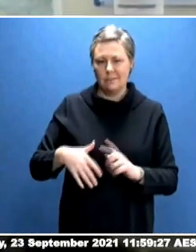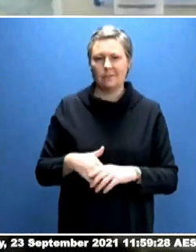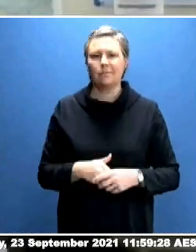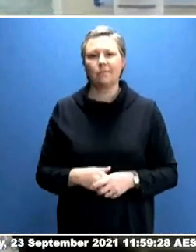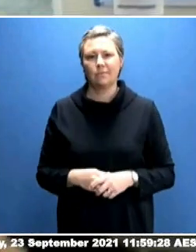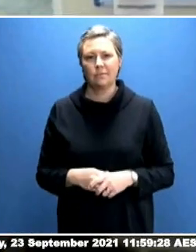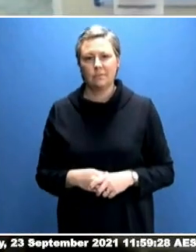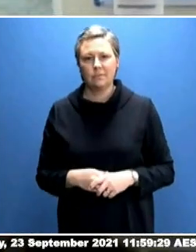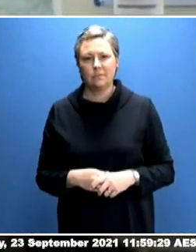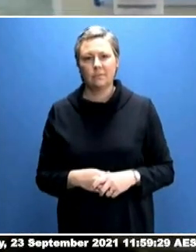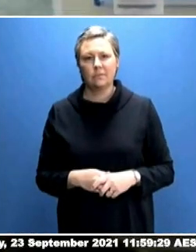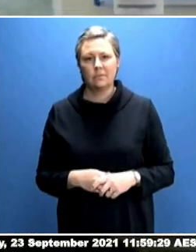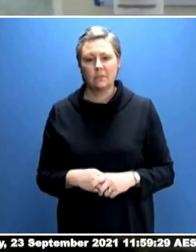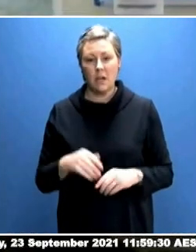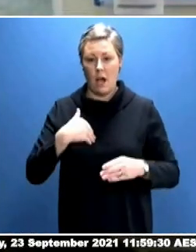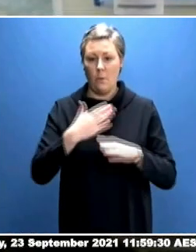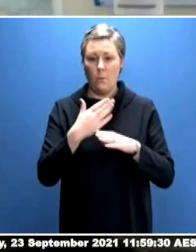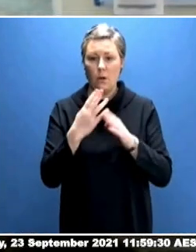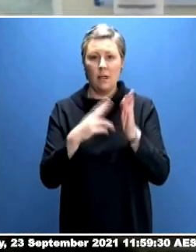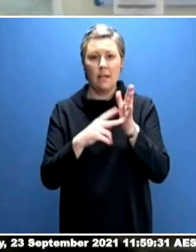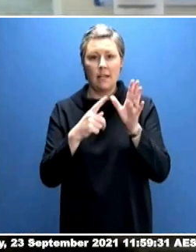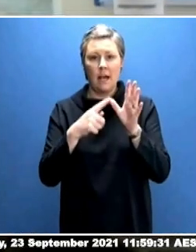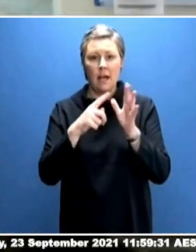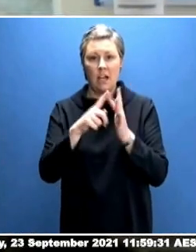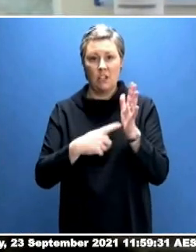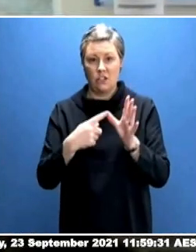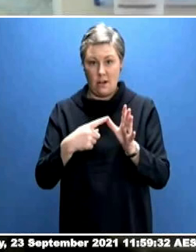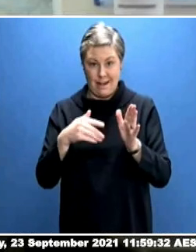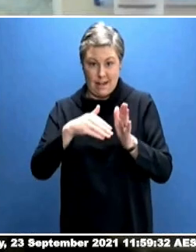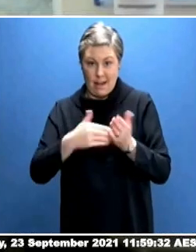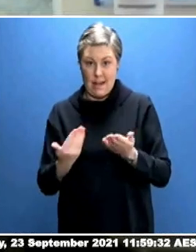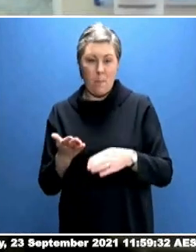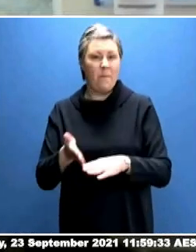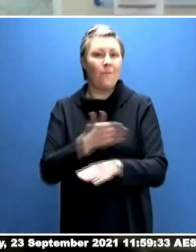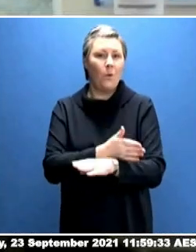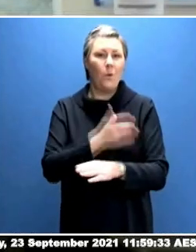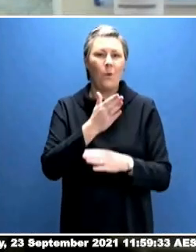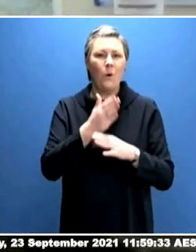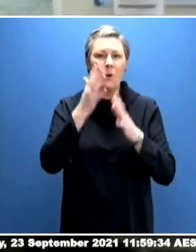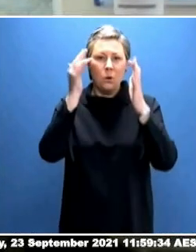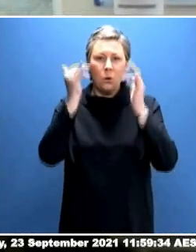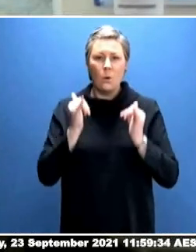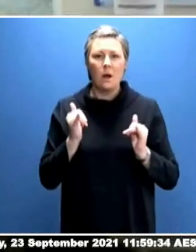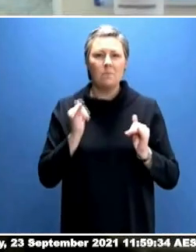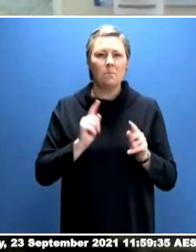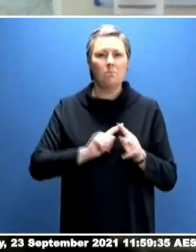I'm currently working for NAAJA. I've previously worked as a lawyer predominantly in criminal law,